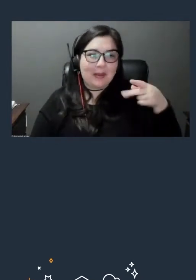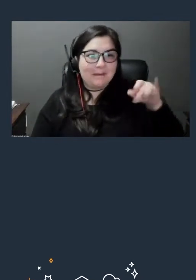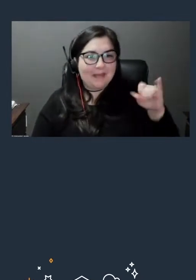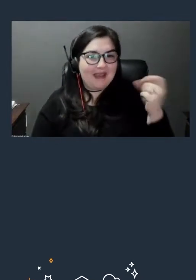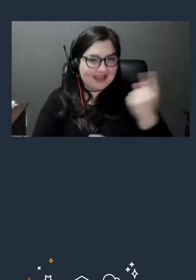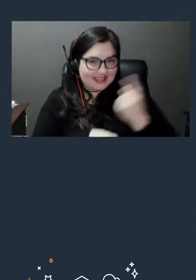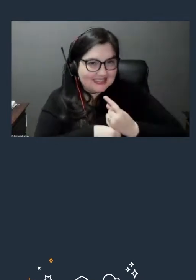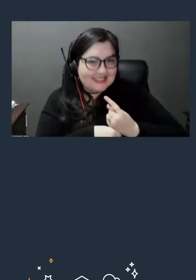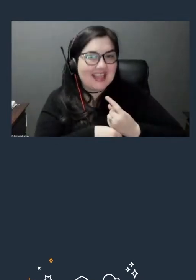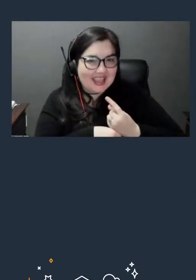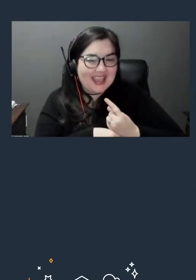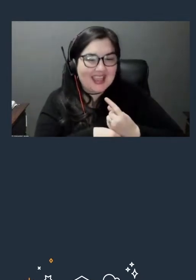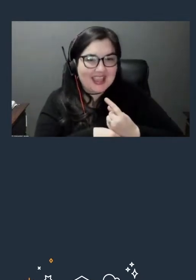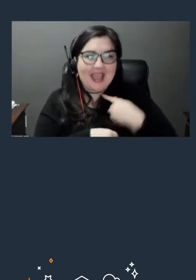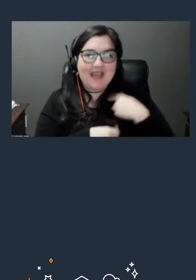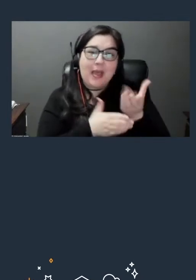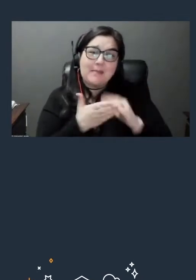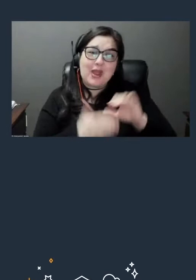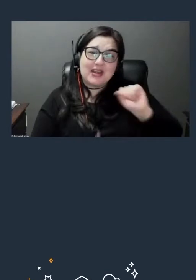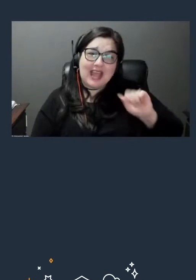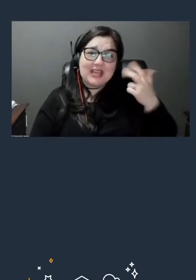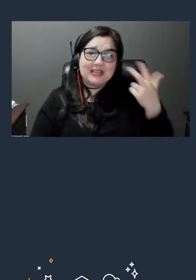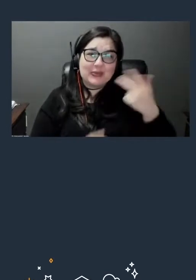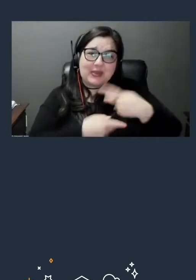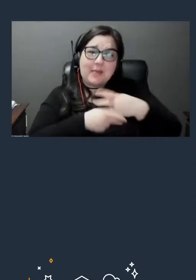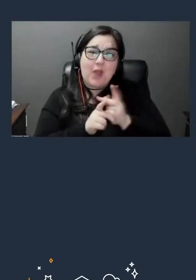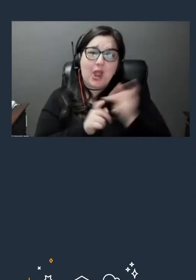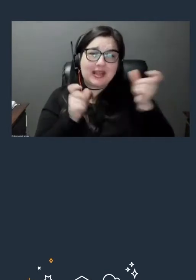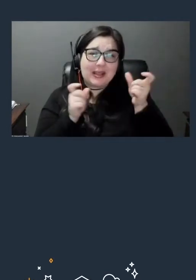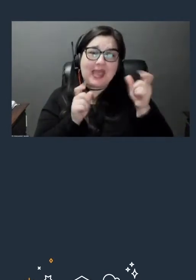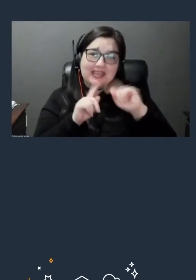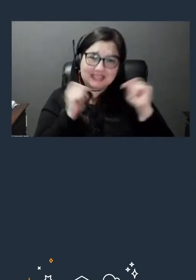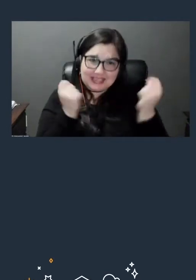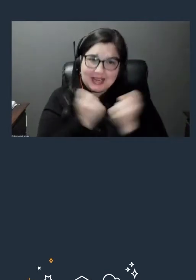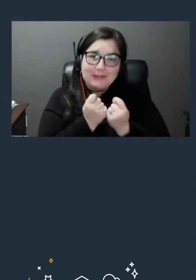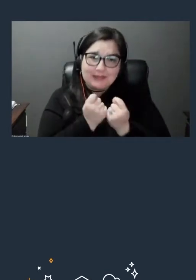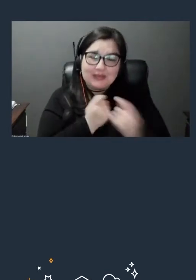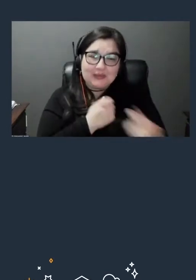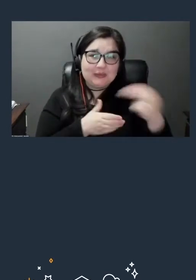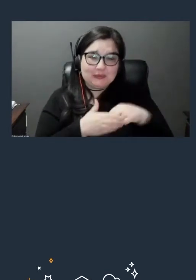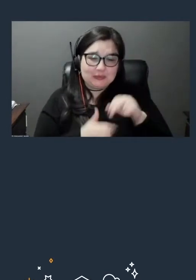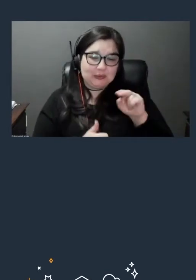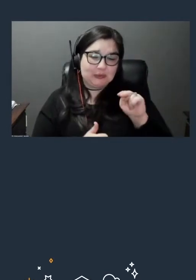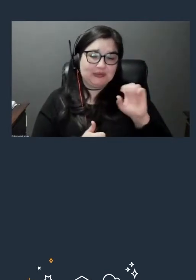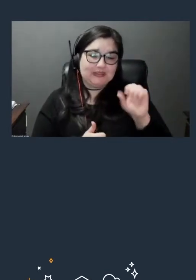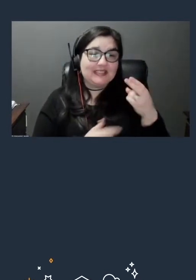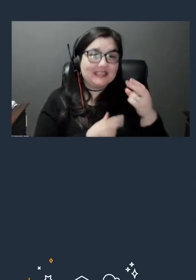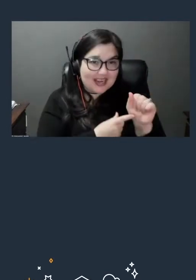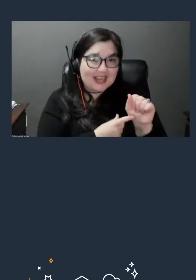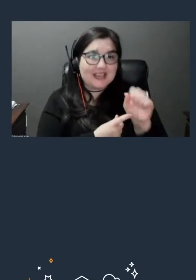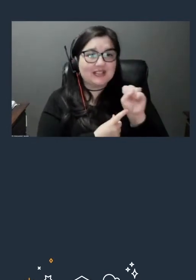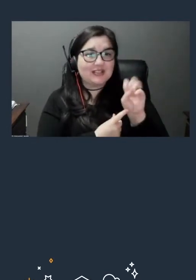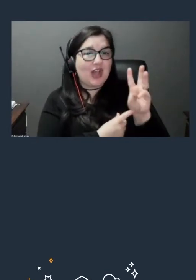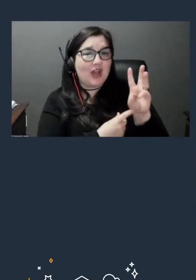and I'm part of the S3 product management team. I'm joined here by Neha Tyagi, who's a software development manager who come on a little bit later.